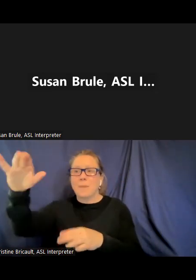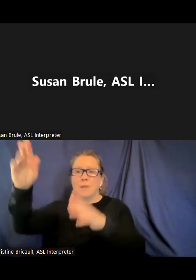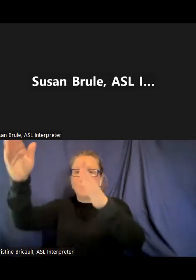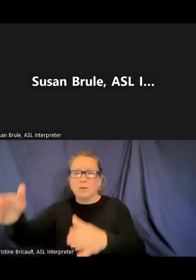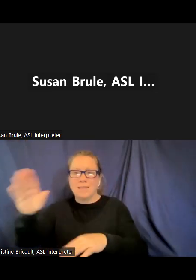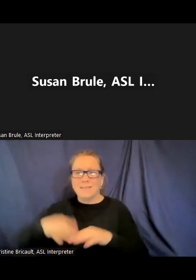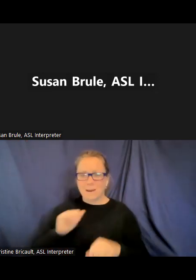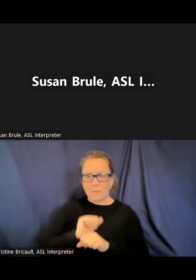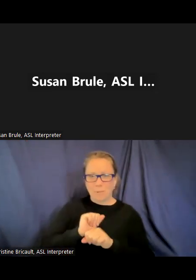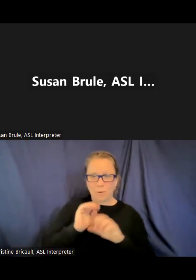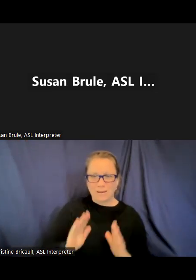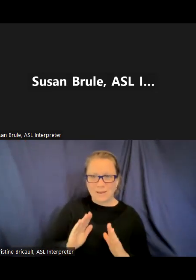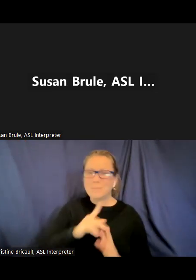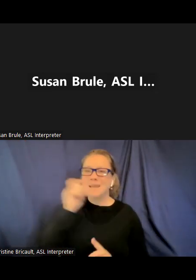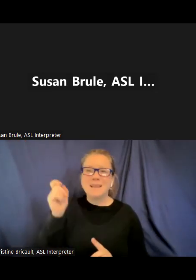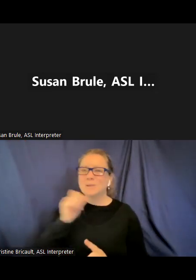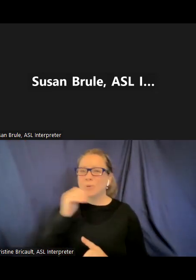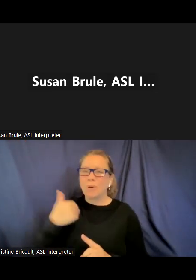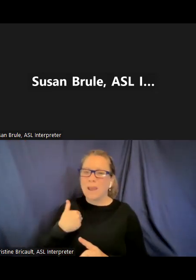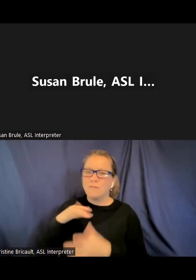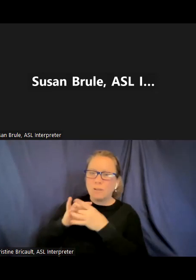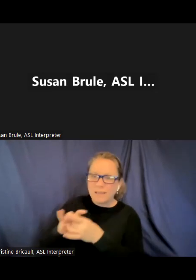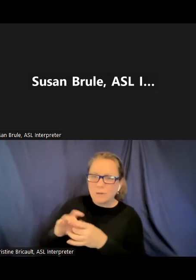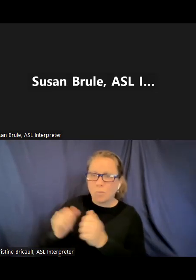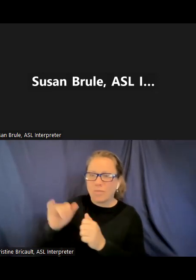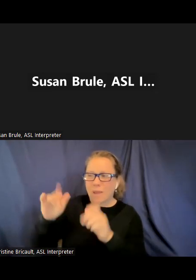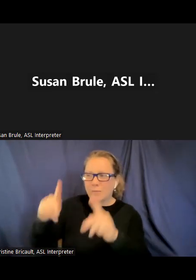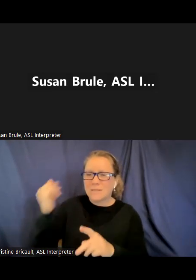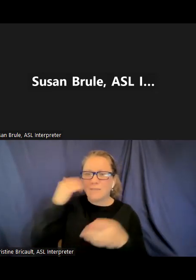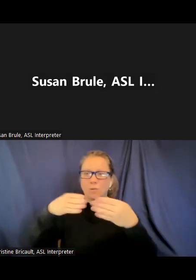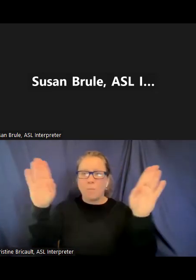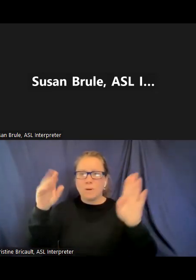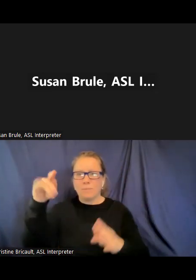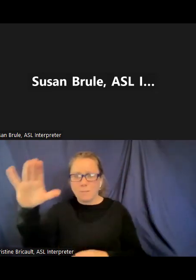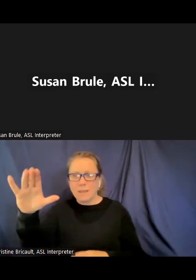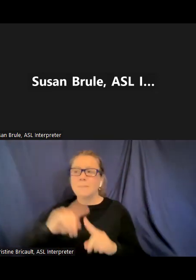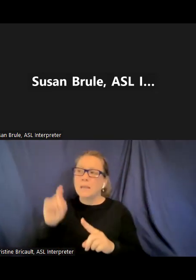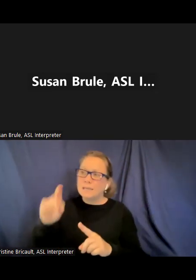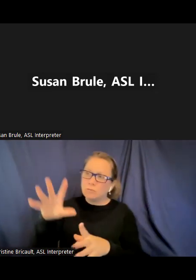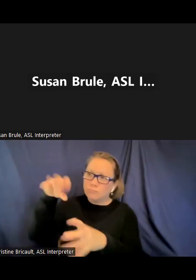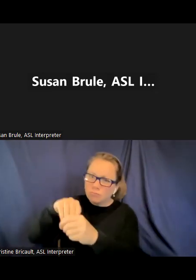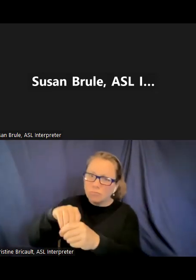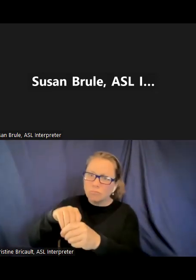Because you don't have that same ongoing relationship. But you still need to engage in a meaningful dialogue with